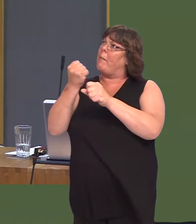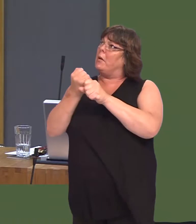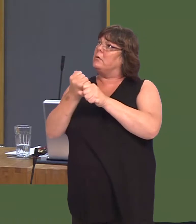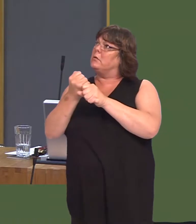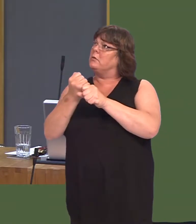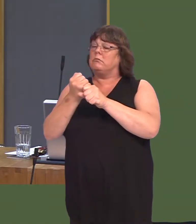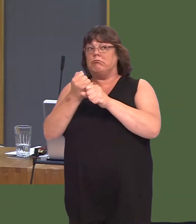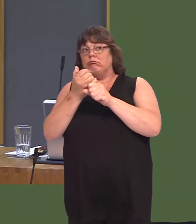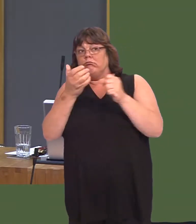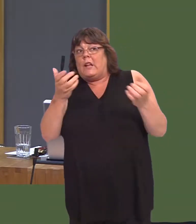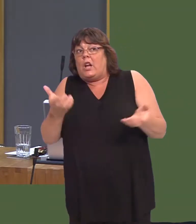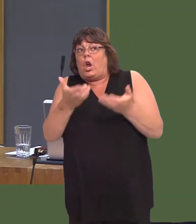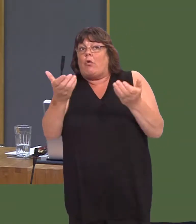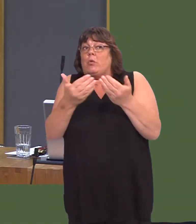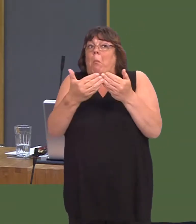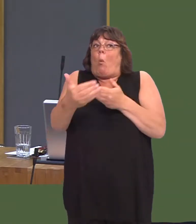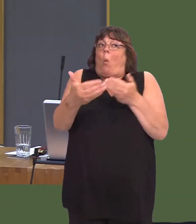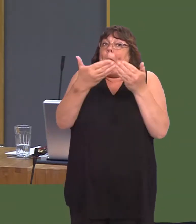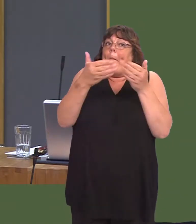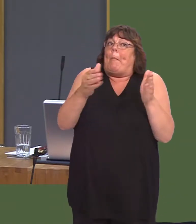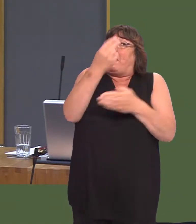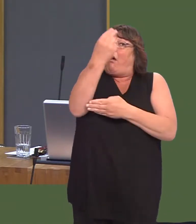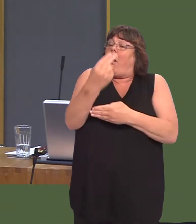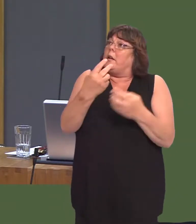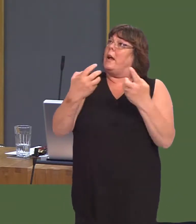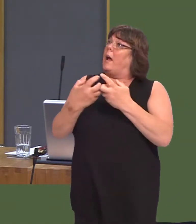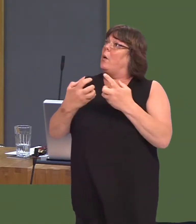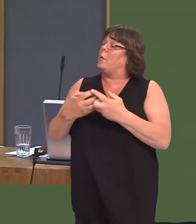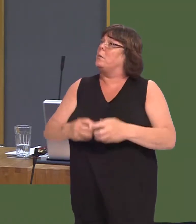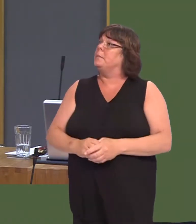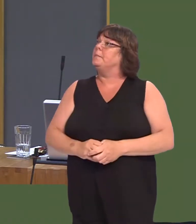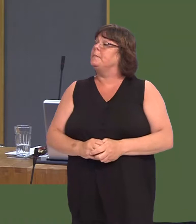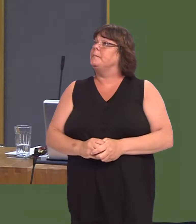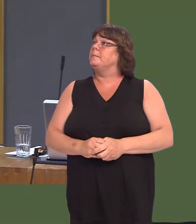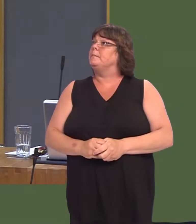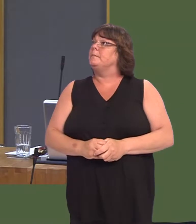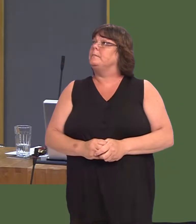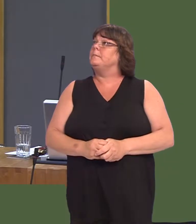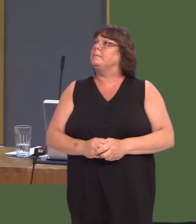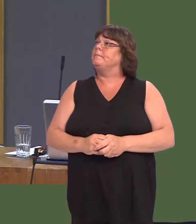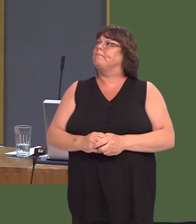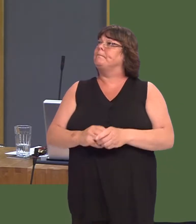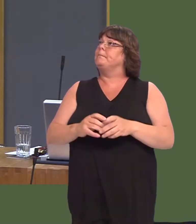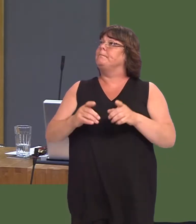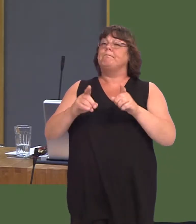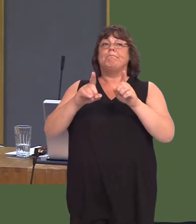public art generally and empathy with public art as part of tourism, reflecting all our